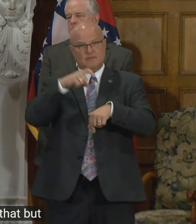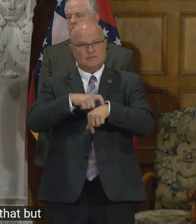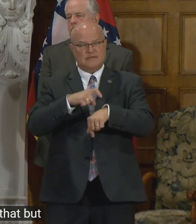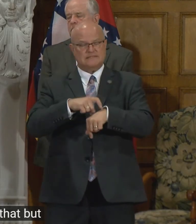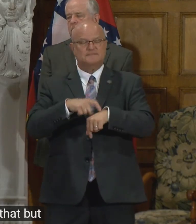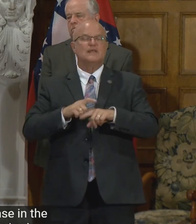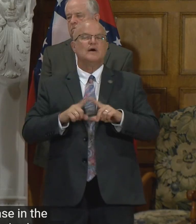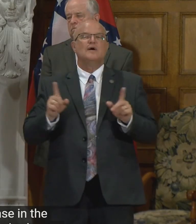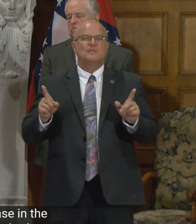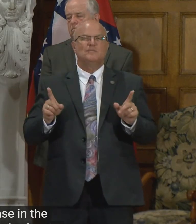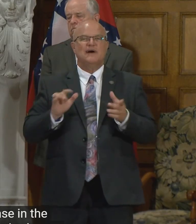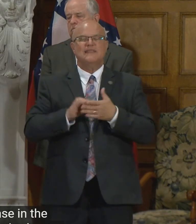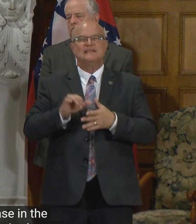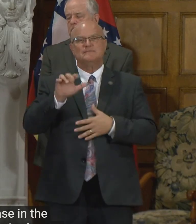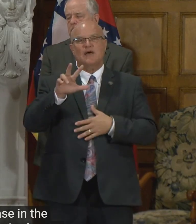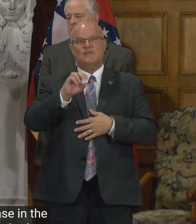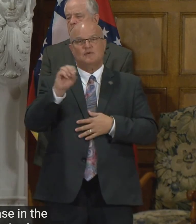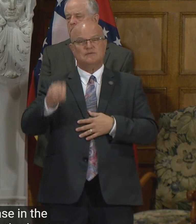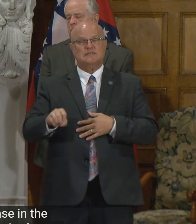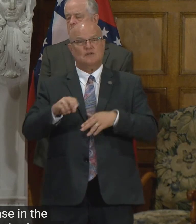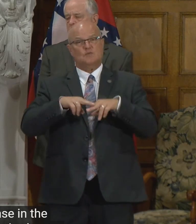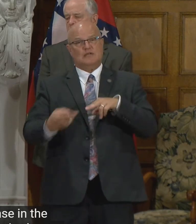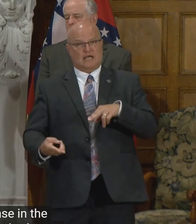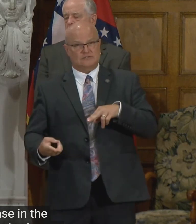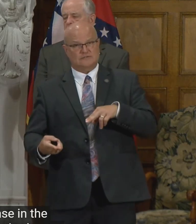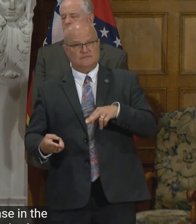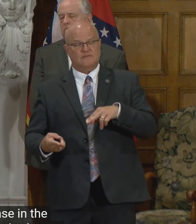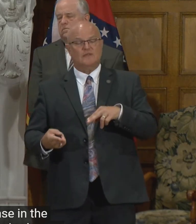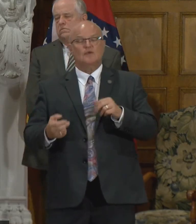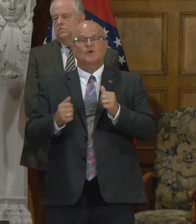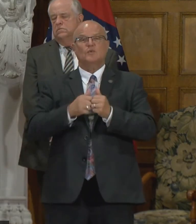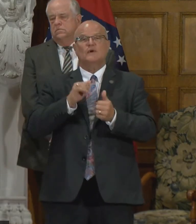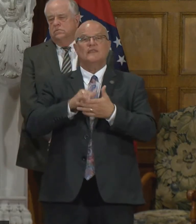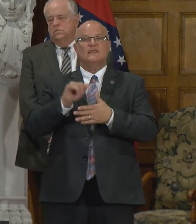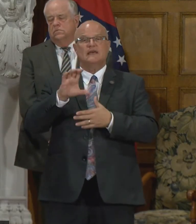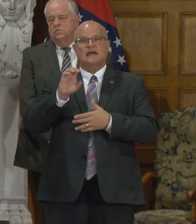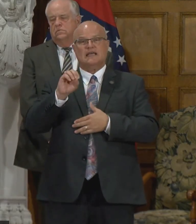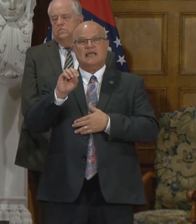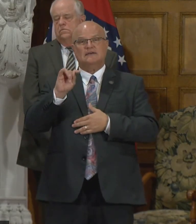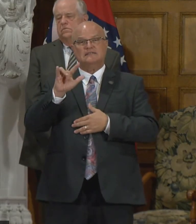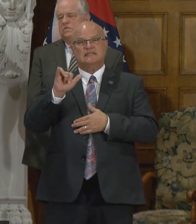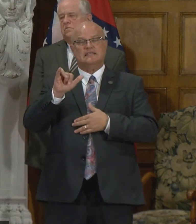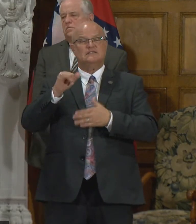but that's about a 30% reduction in the county jail backup.